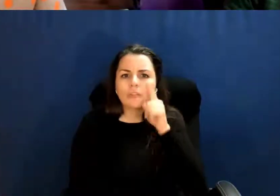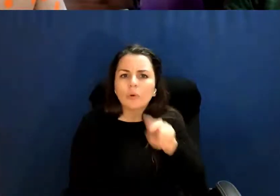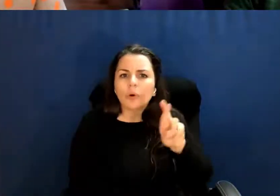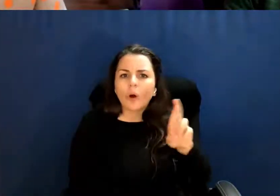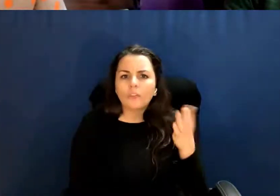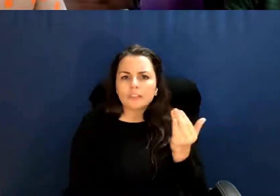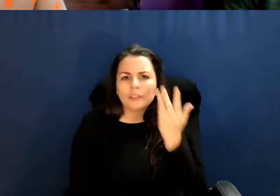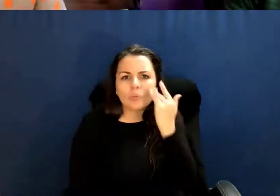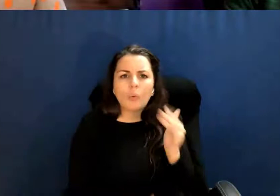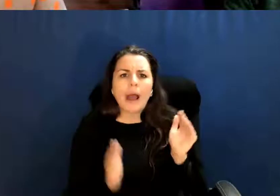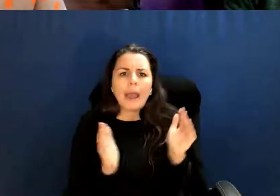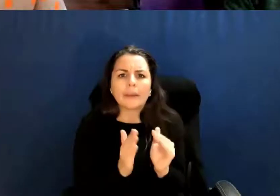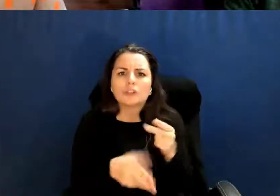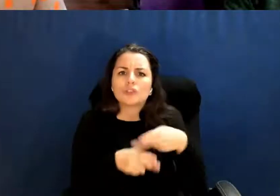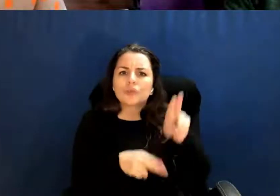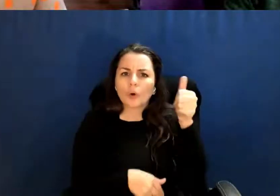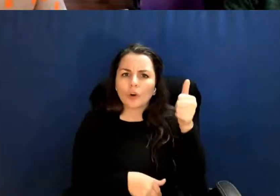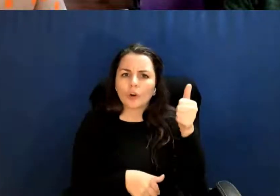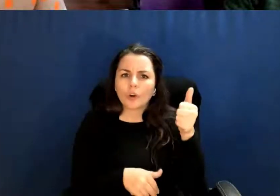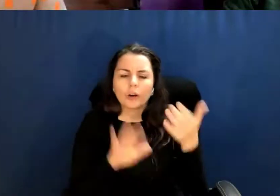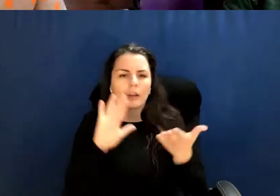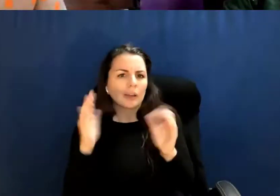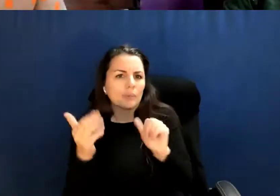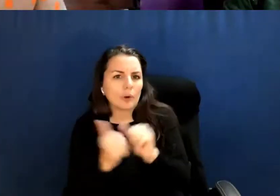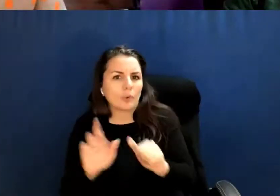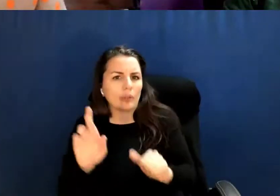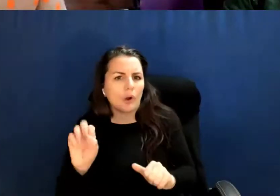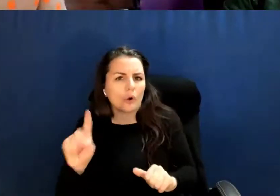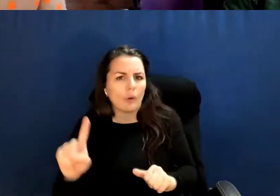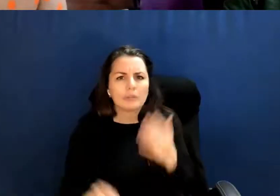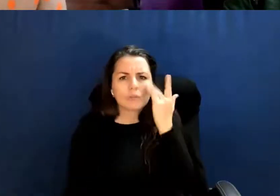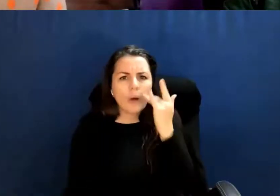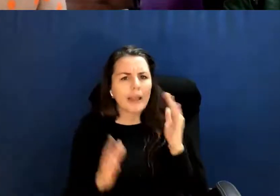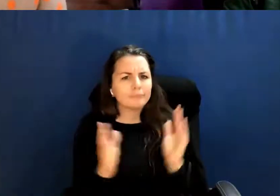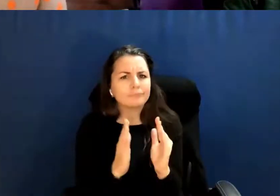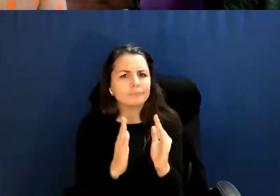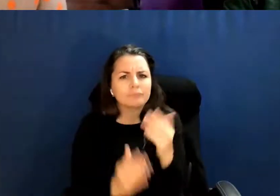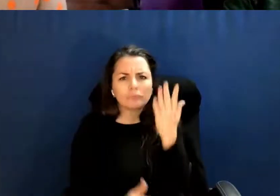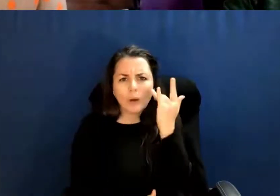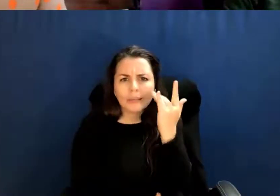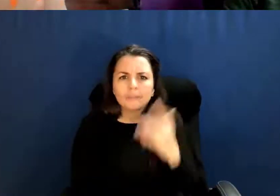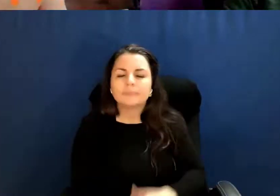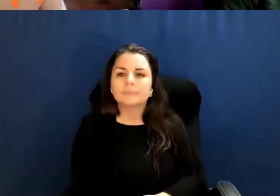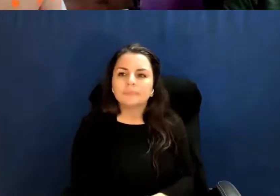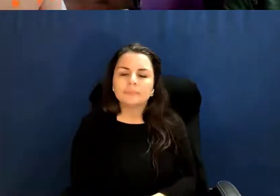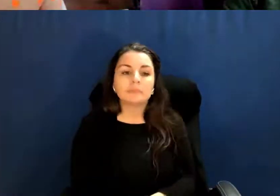I would imagine they're comparing that to an R01. Mm-hmm. Lisa Chadwick: Yeah. I don't know.